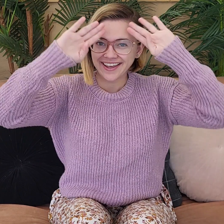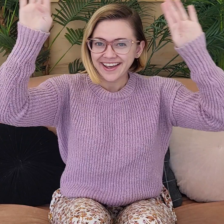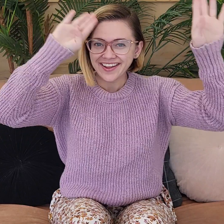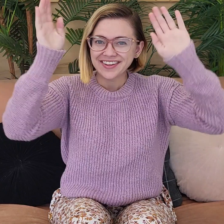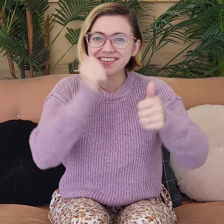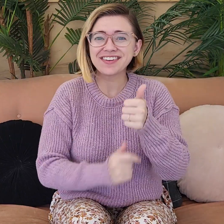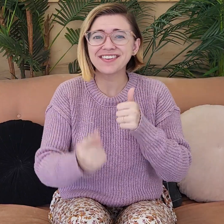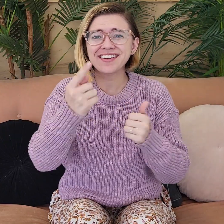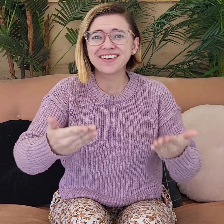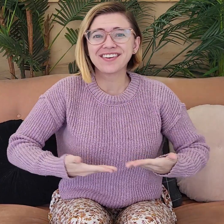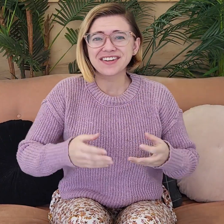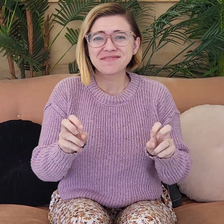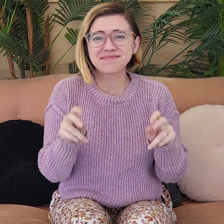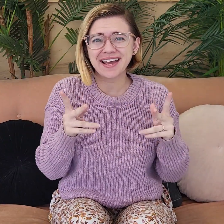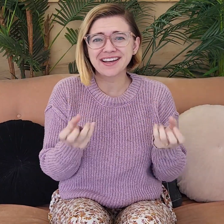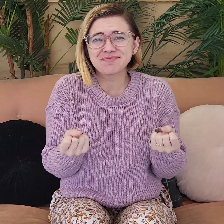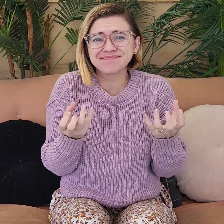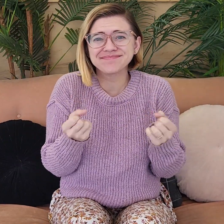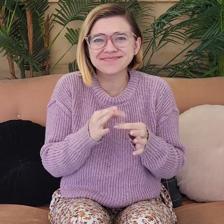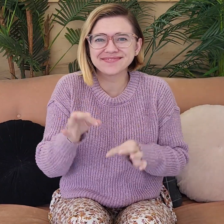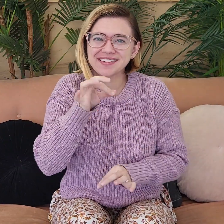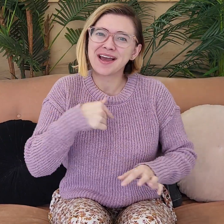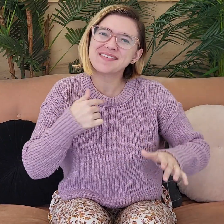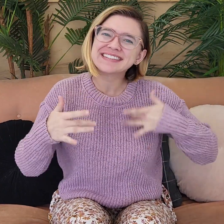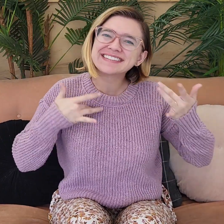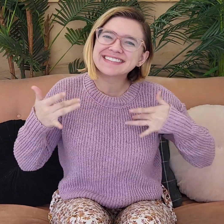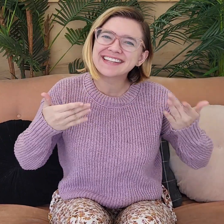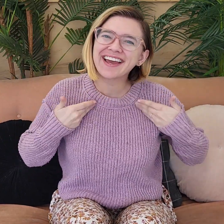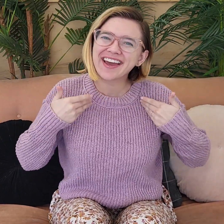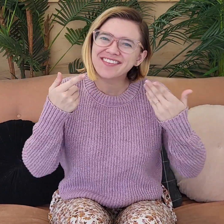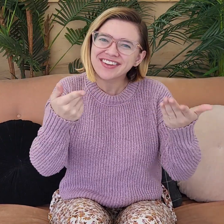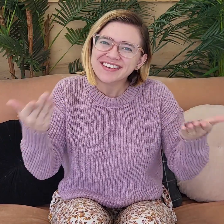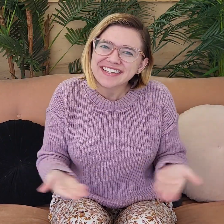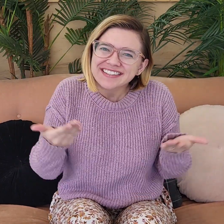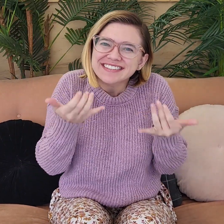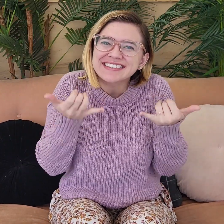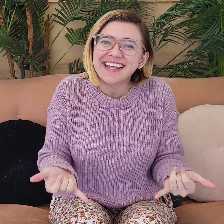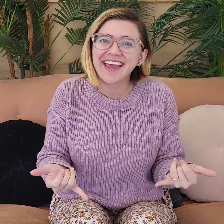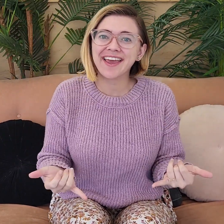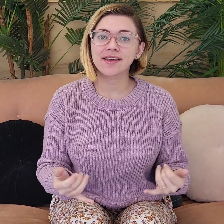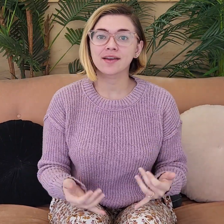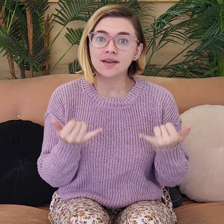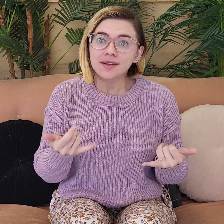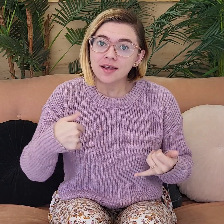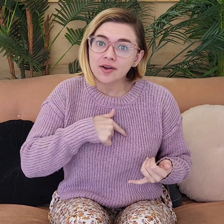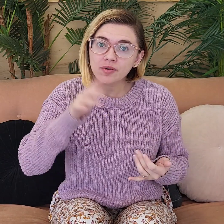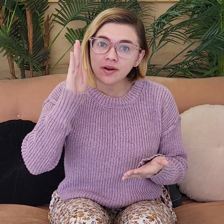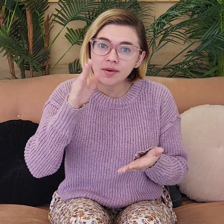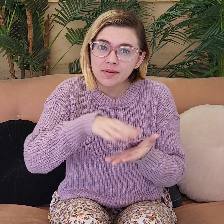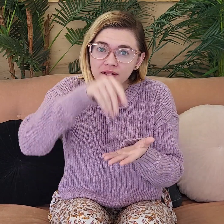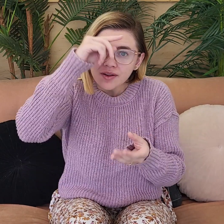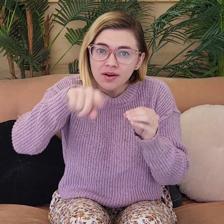Hello everyone, welcome back to Signing Spiritually! I'm super excited to have you here today. Today we are going to be